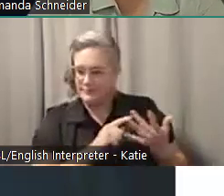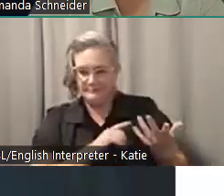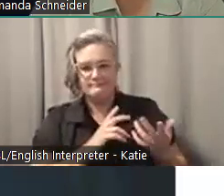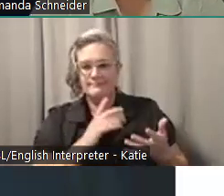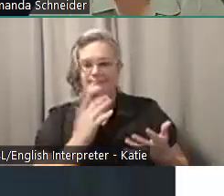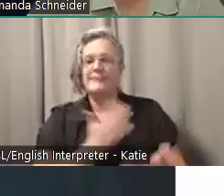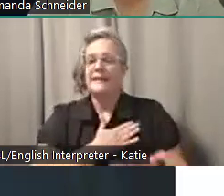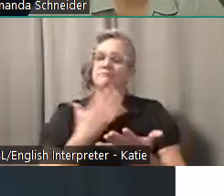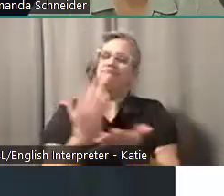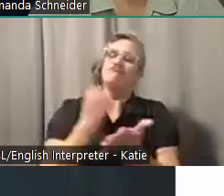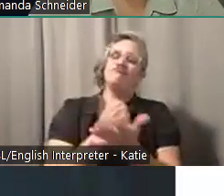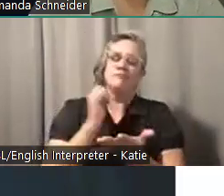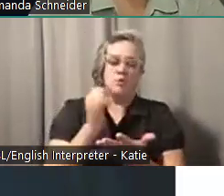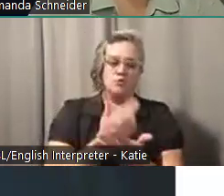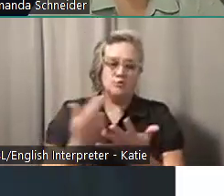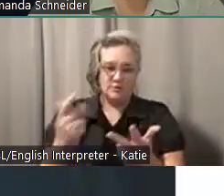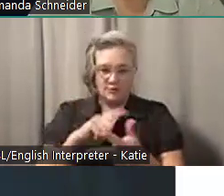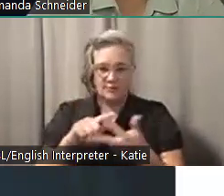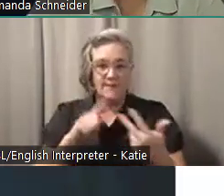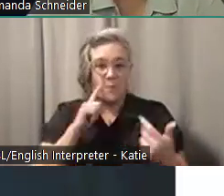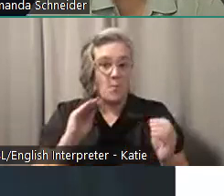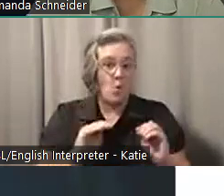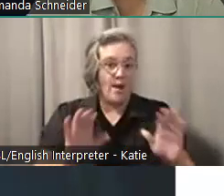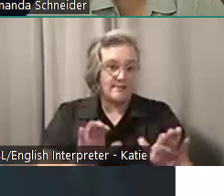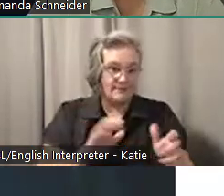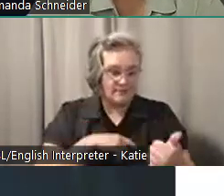activities. We also have a DHH